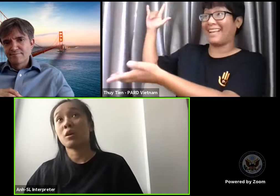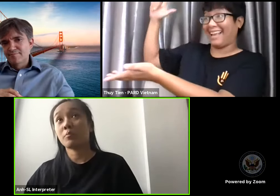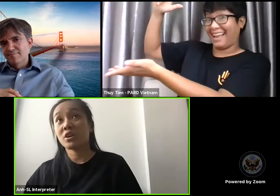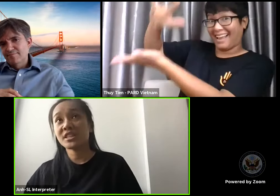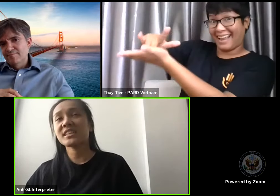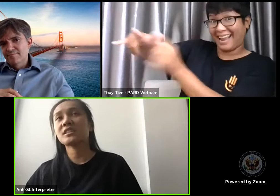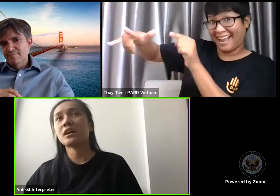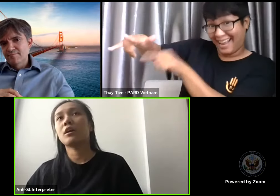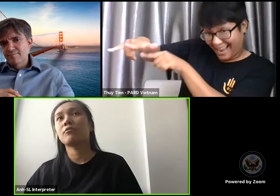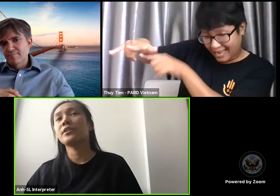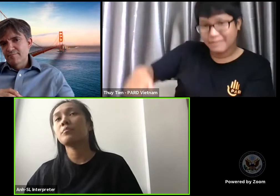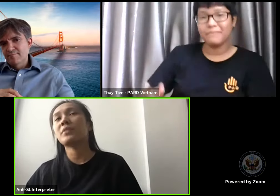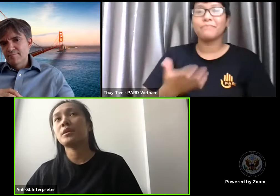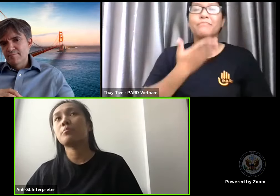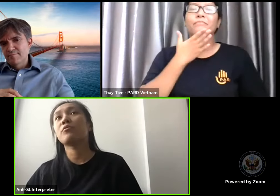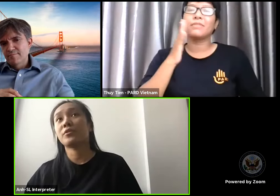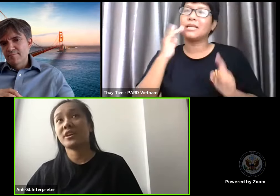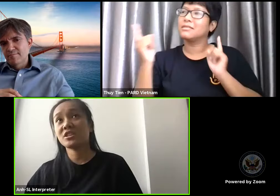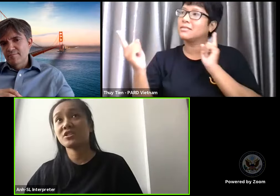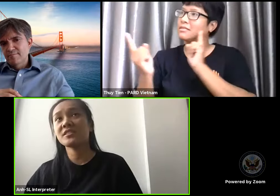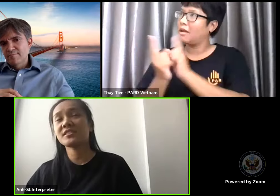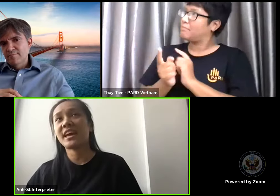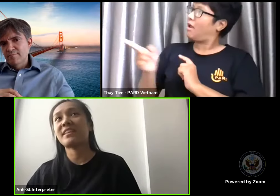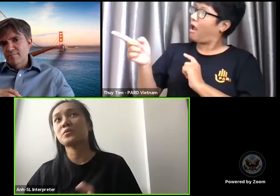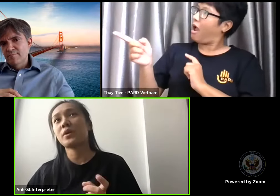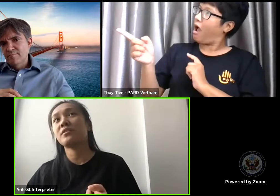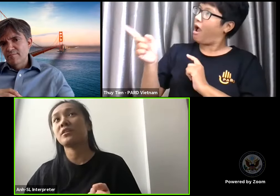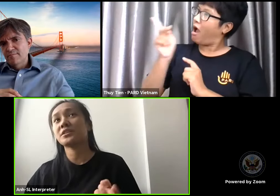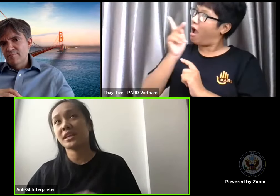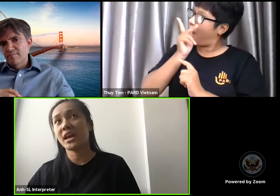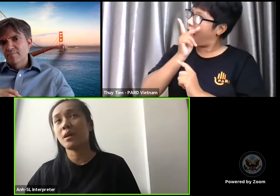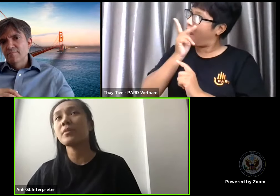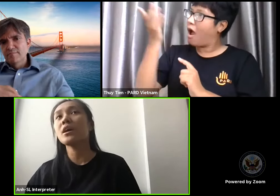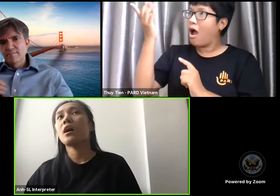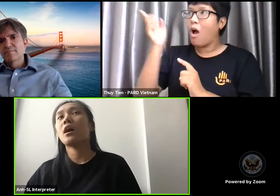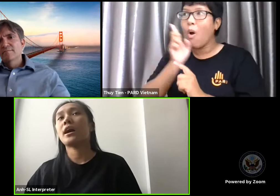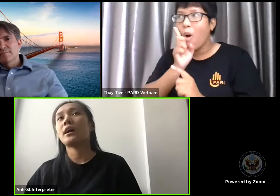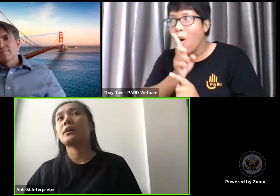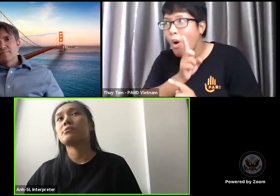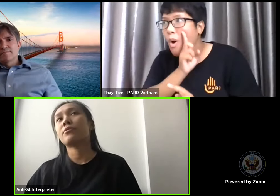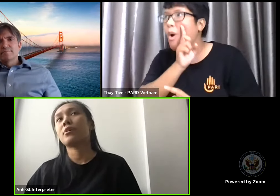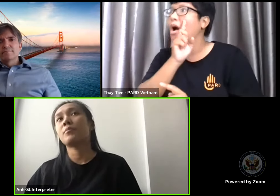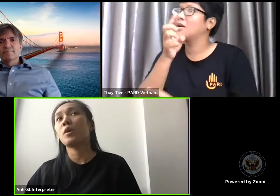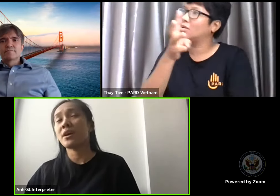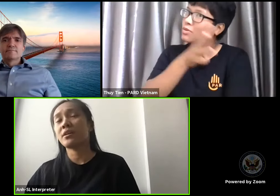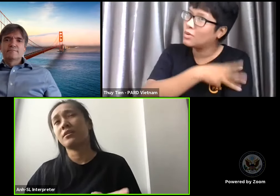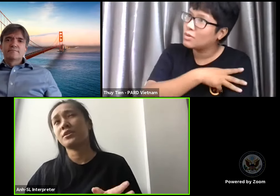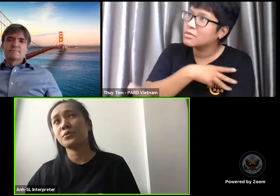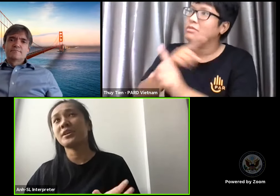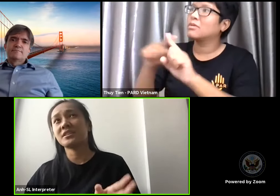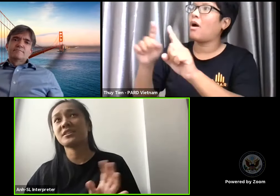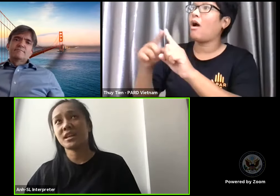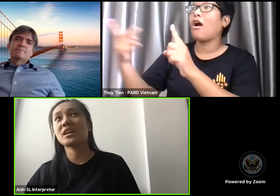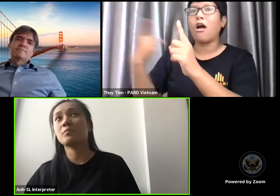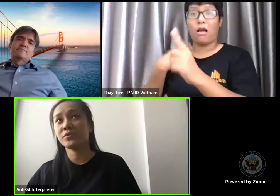a project funded by Nippon Foundations, and that's when Dr. Kemp from the United States came to